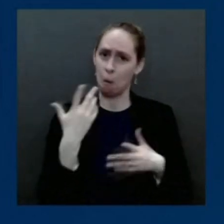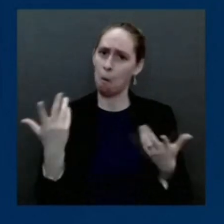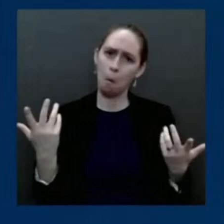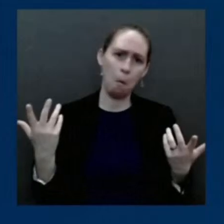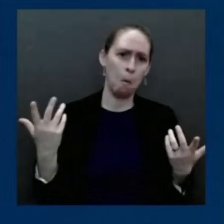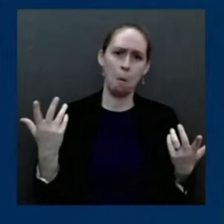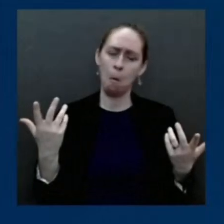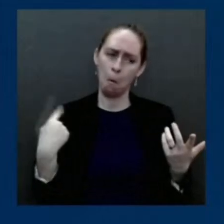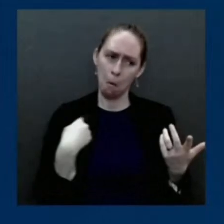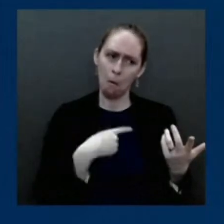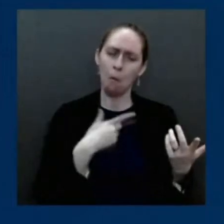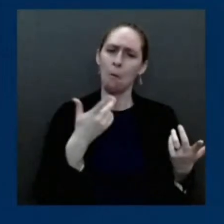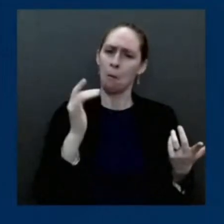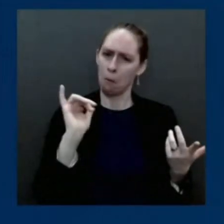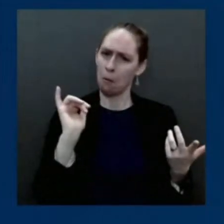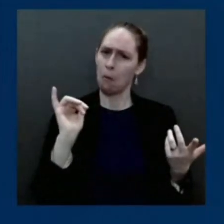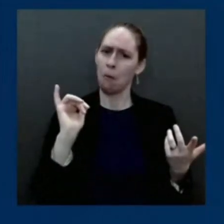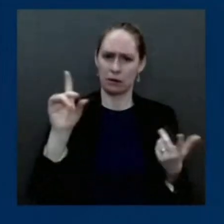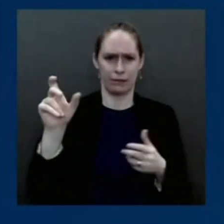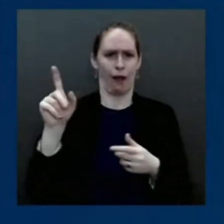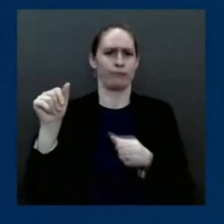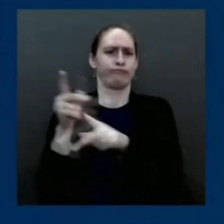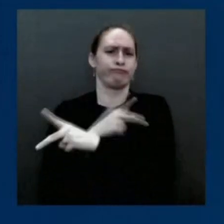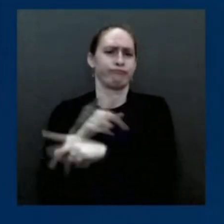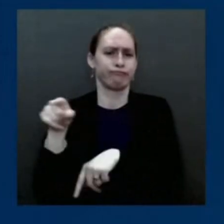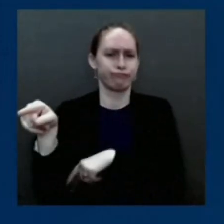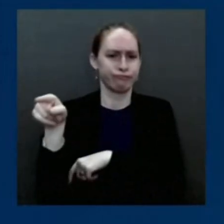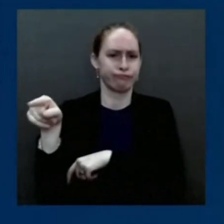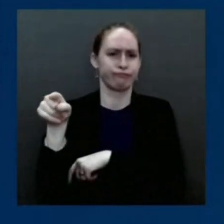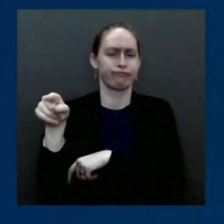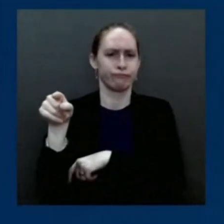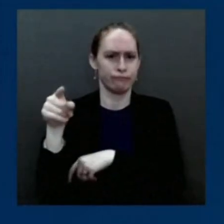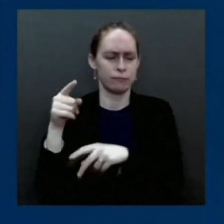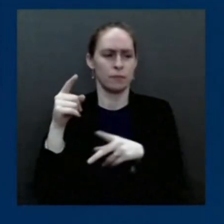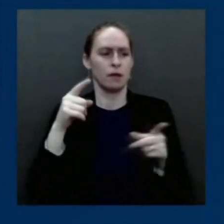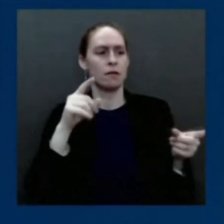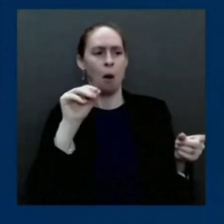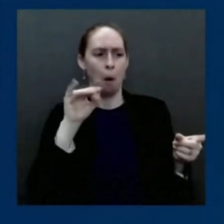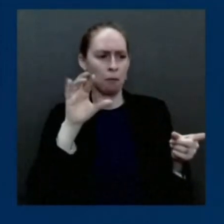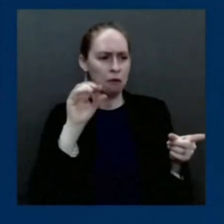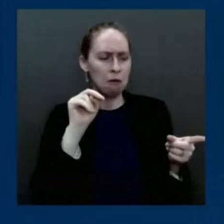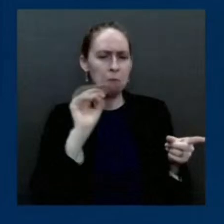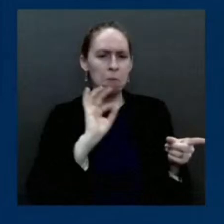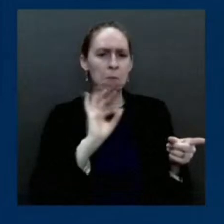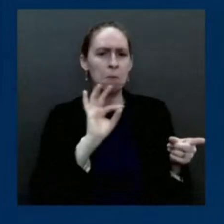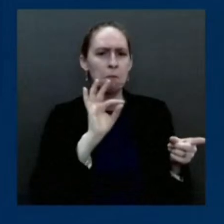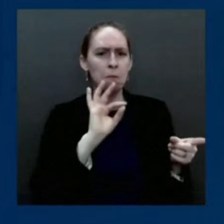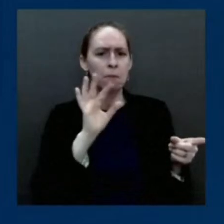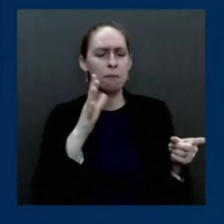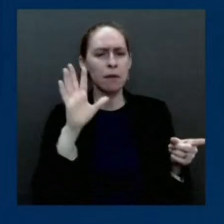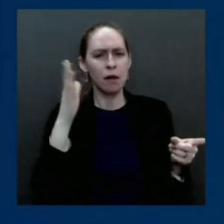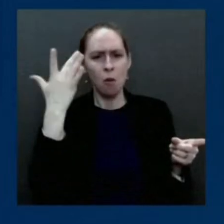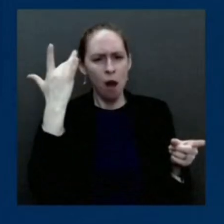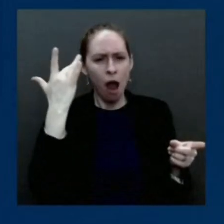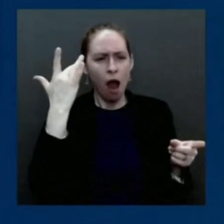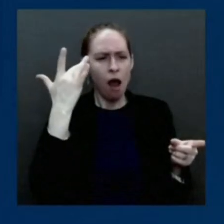WHAT DEGREE OF LESSENED SEVERITY IS DUE TO PRE-EXISTING